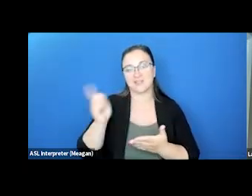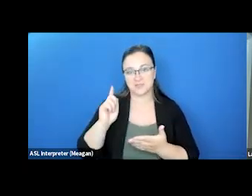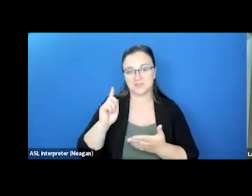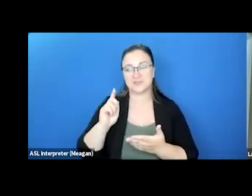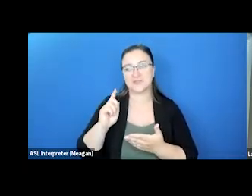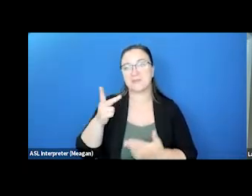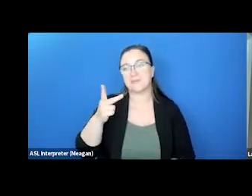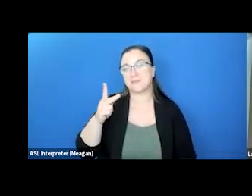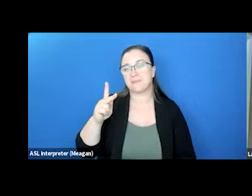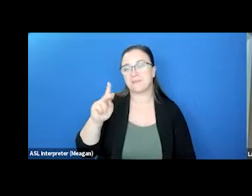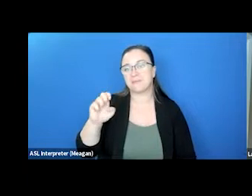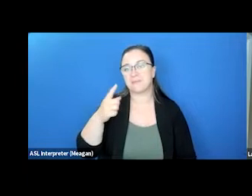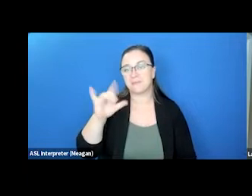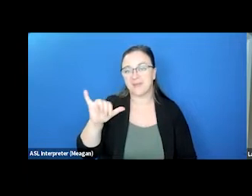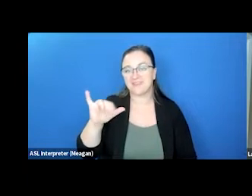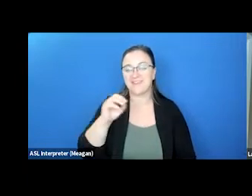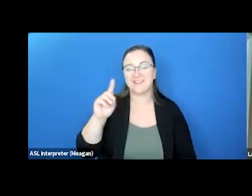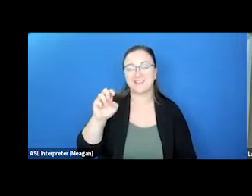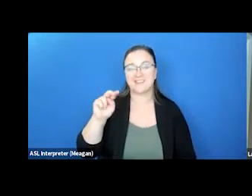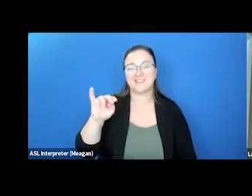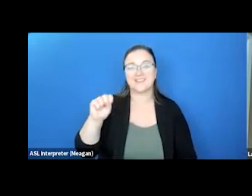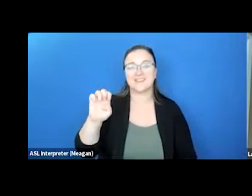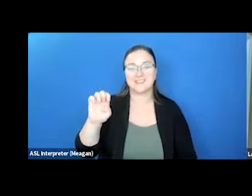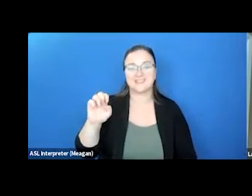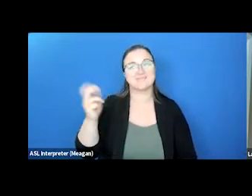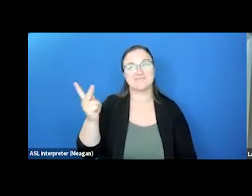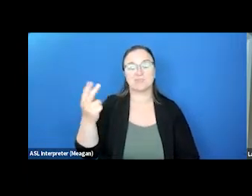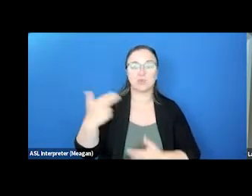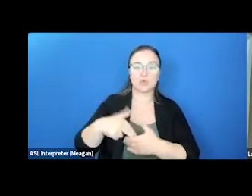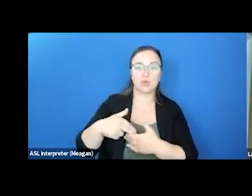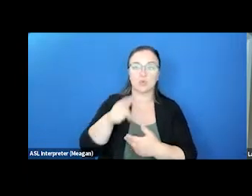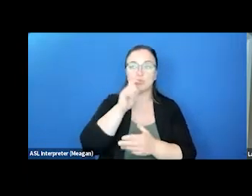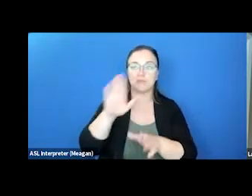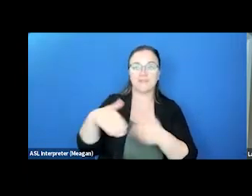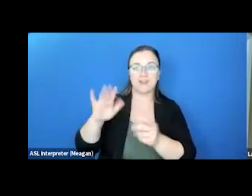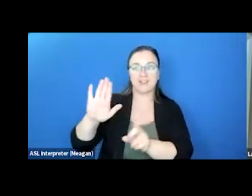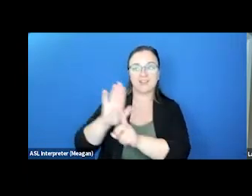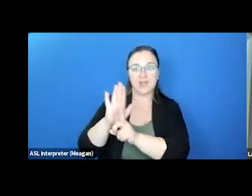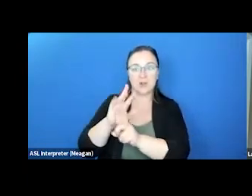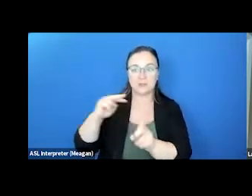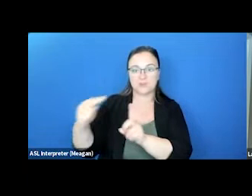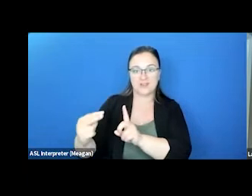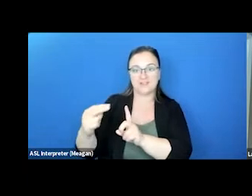by Peggy Hutchinson and Denise Lopez who really gave their perspective from the field about